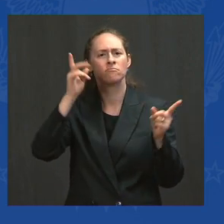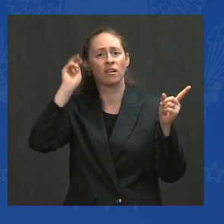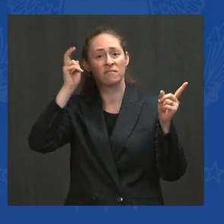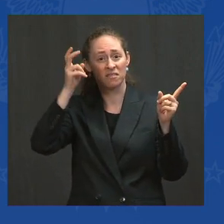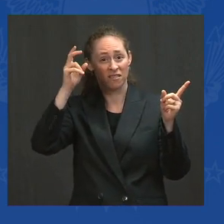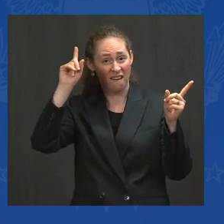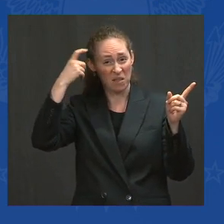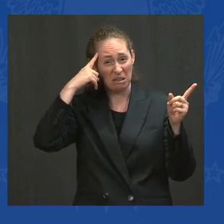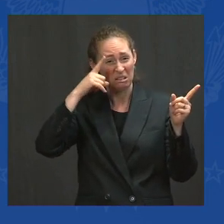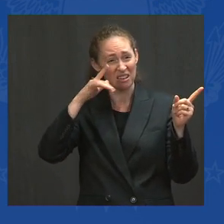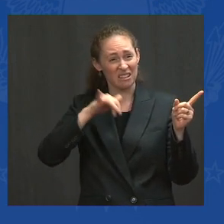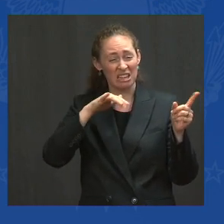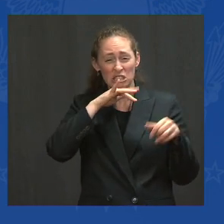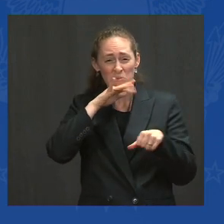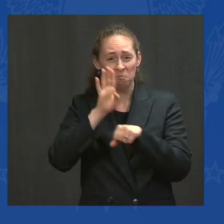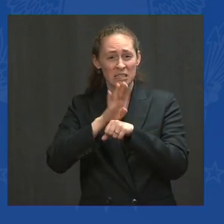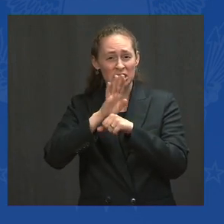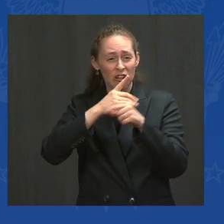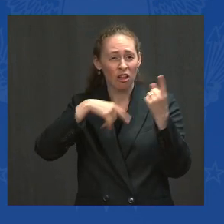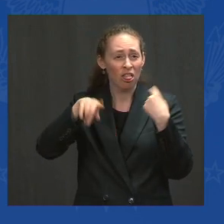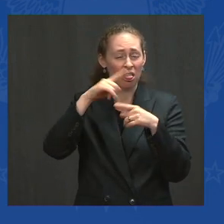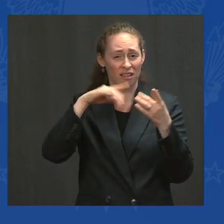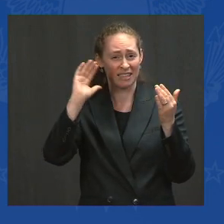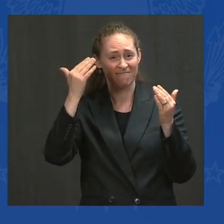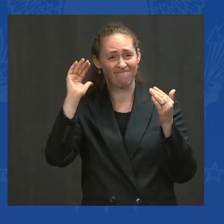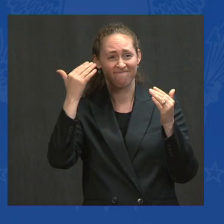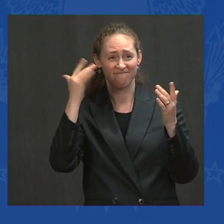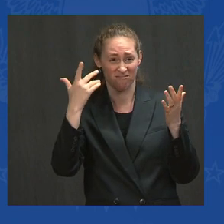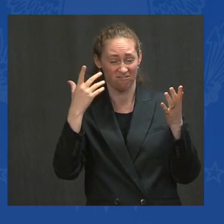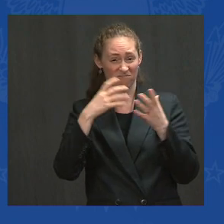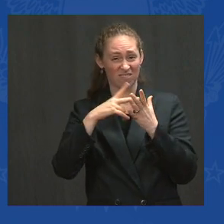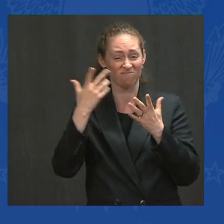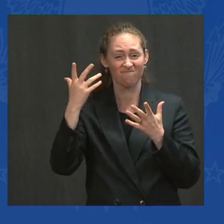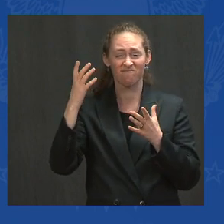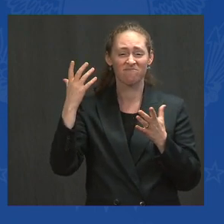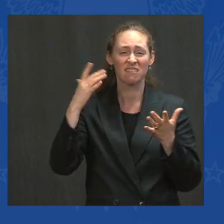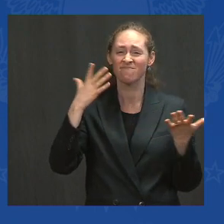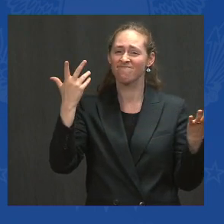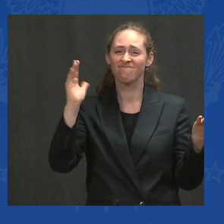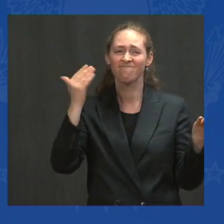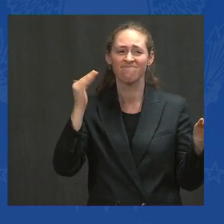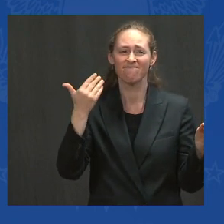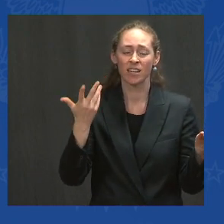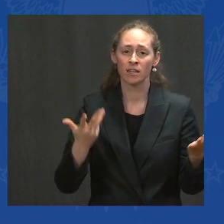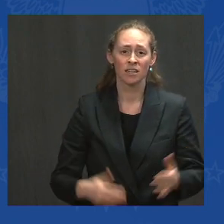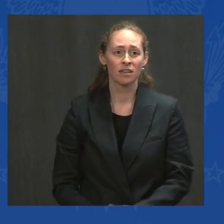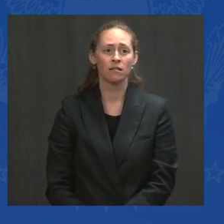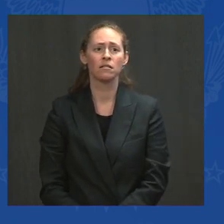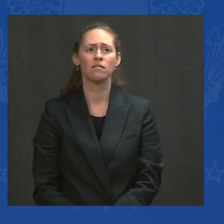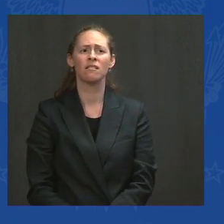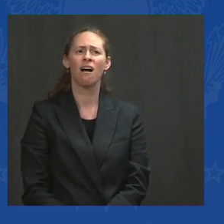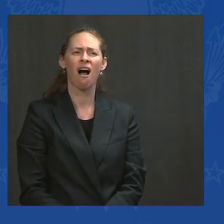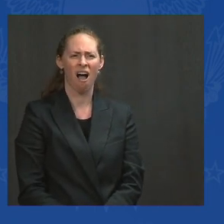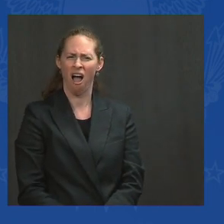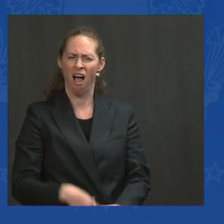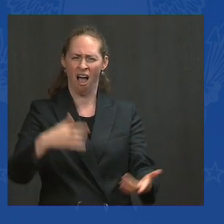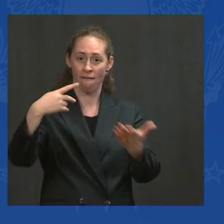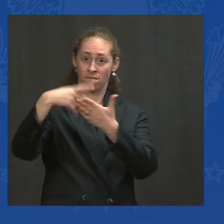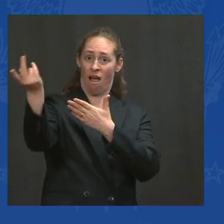to this mission failing there? The President: Well, first of all, the mission hasn't failed, yet.